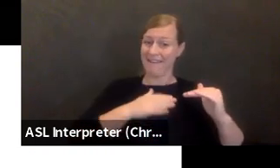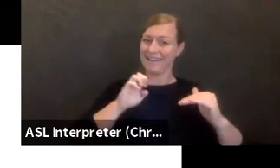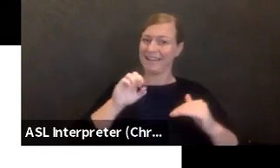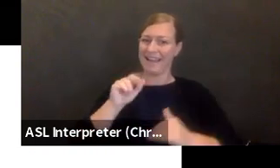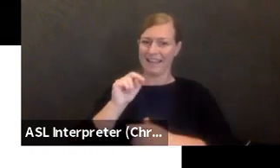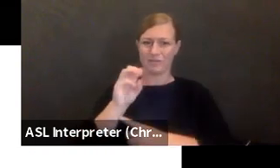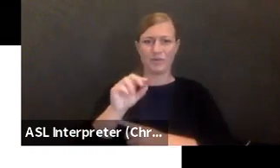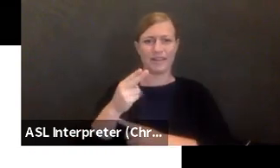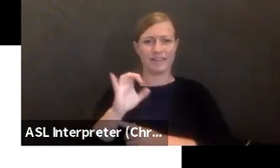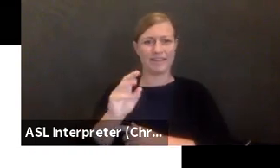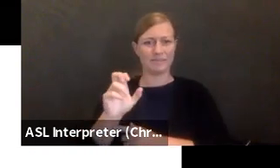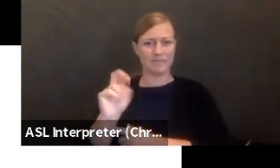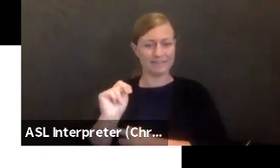please look for the person that is in your region. So once again Michael hostess Jeff Crawford and his partner is Steve Schreiner; from ESD 105 we have Larry Davidson and Darcie Jamieson. From 112 Katherine Livick and Kristina Wambold.